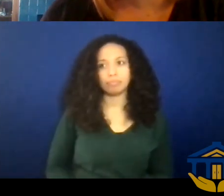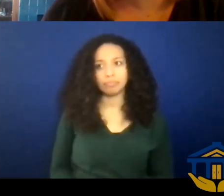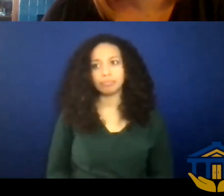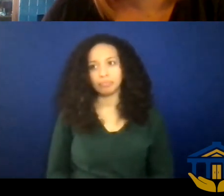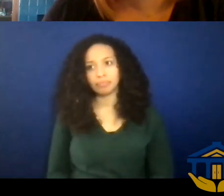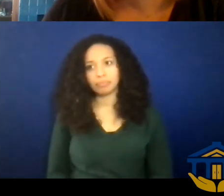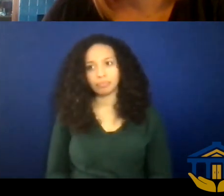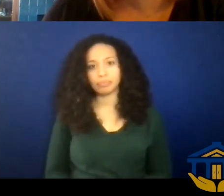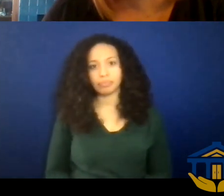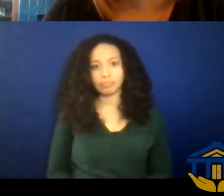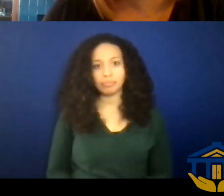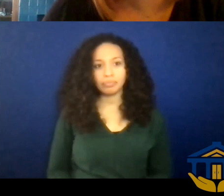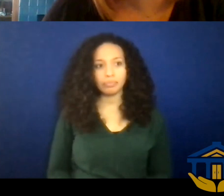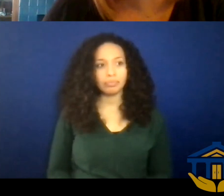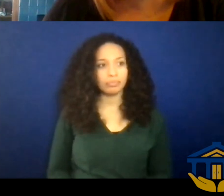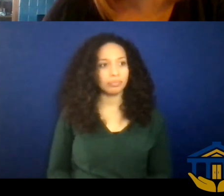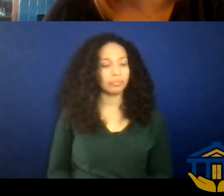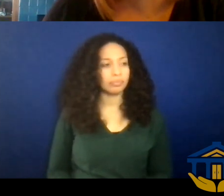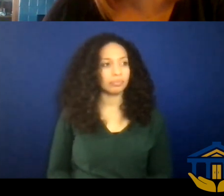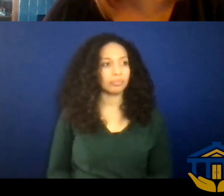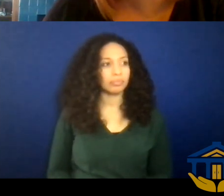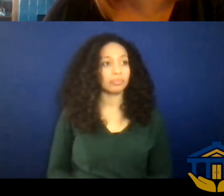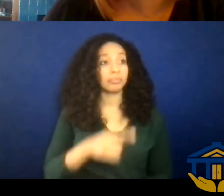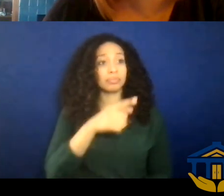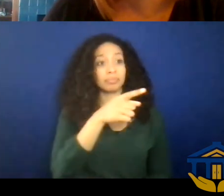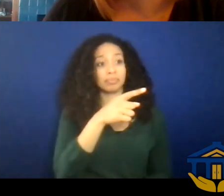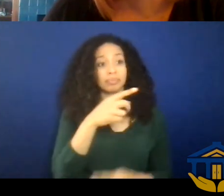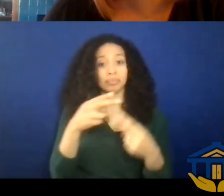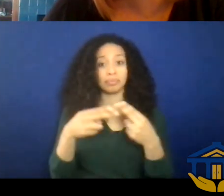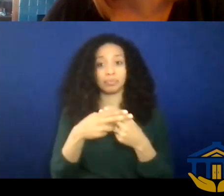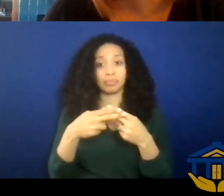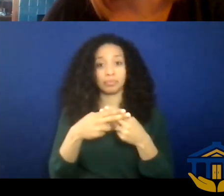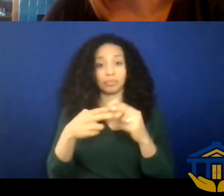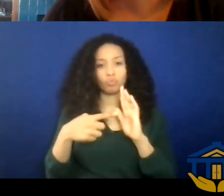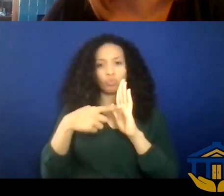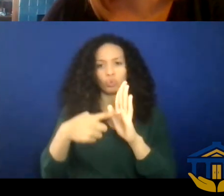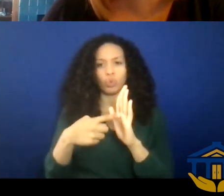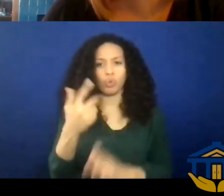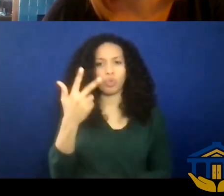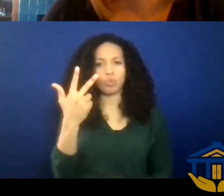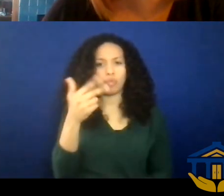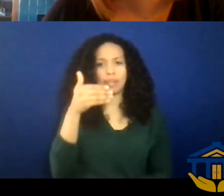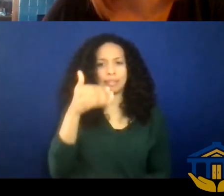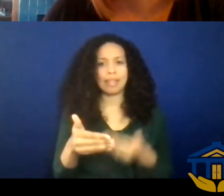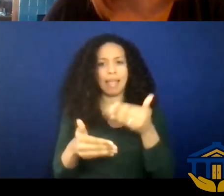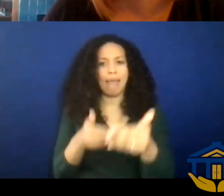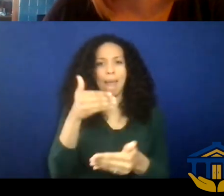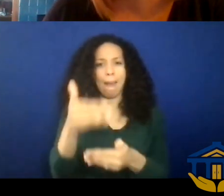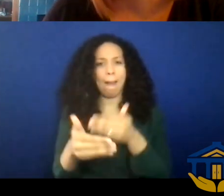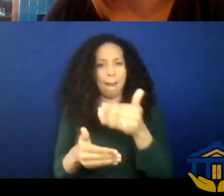So, this slide shows those three basic steps of special education that we talked about before